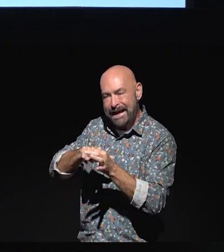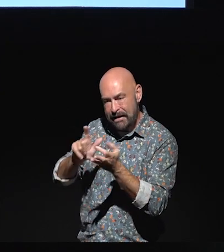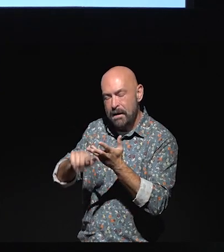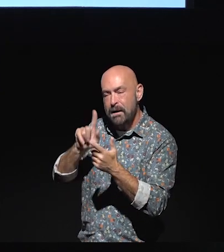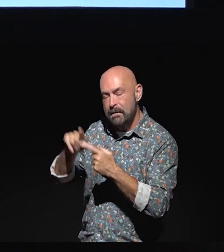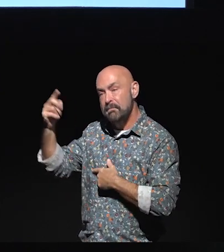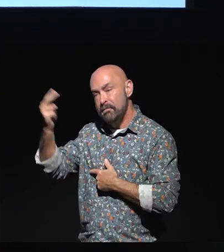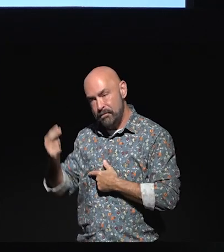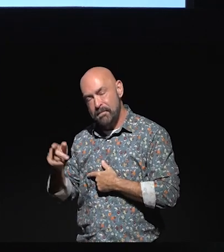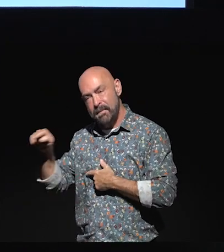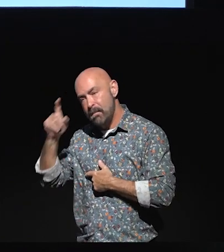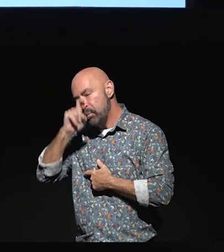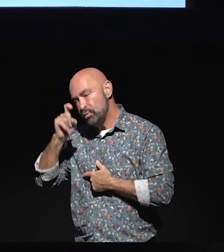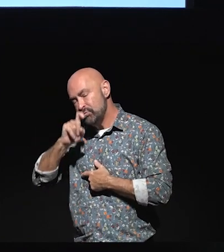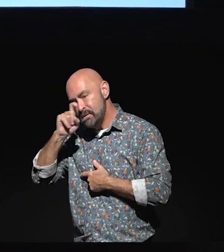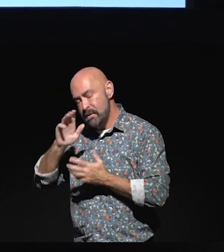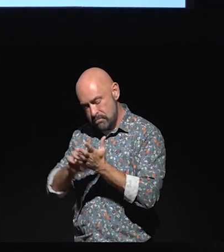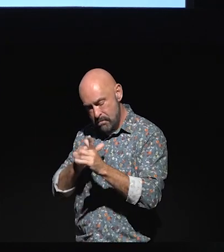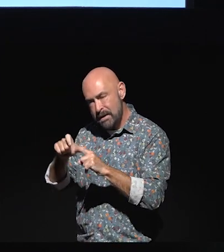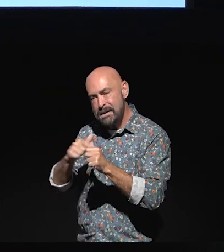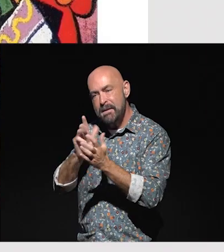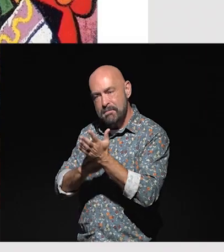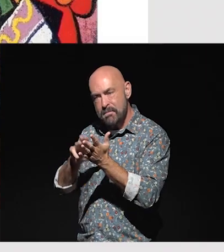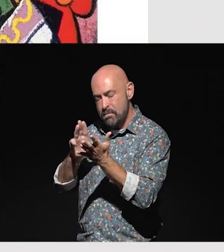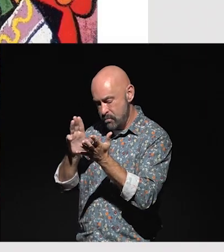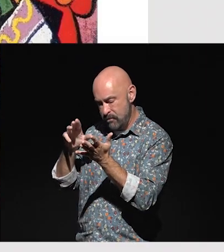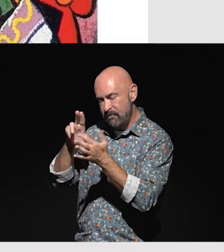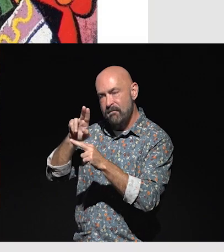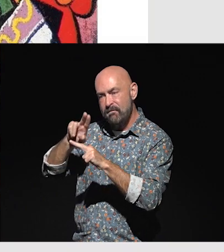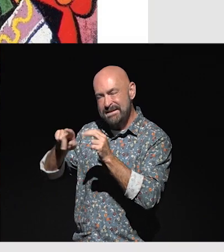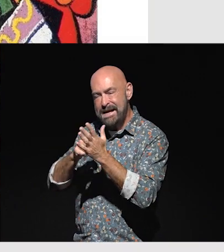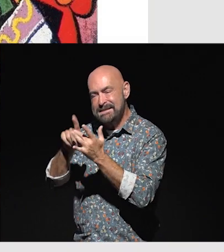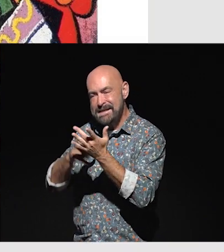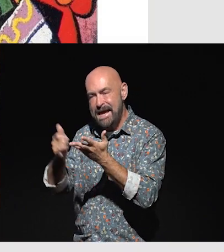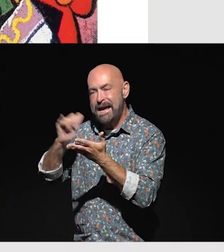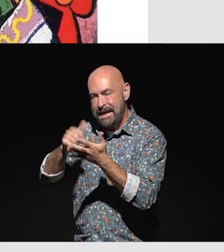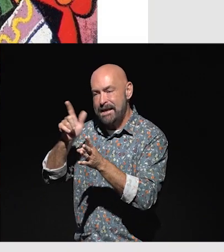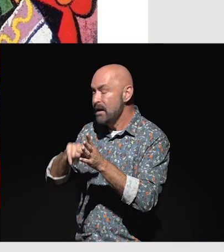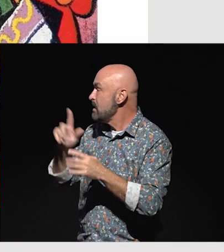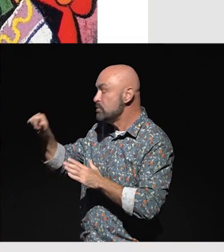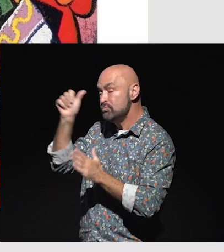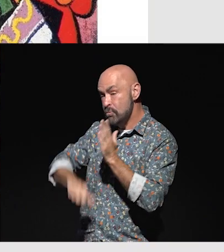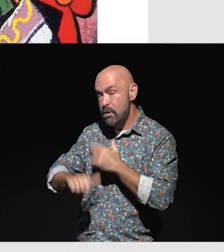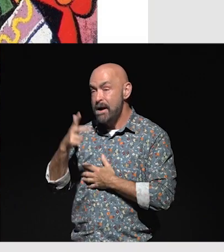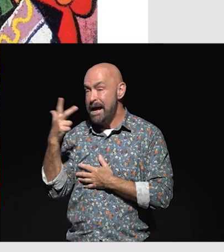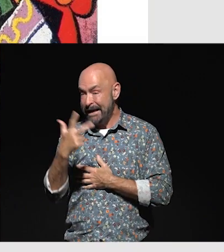'Portrait of Madame Moitessier', a painting begun in 1844